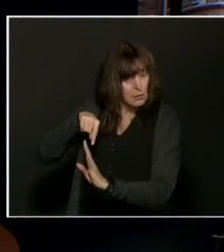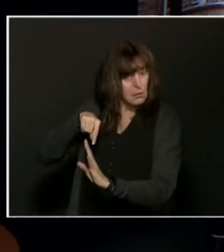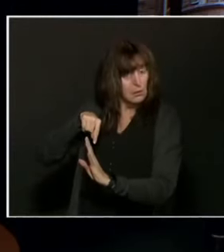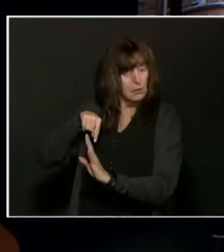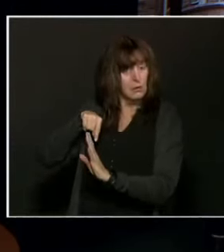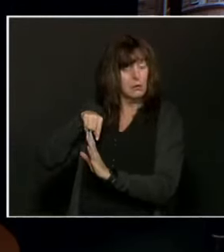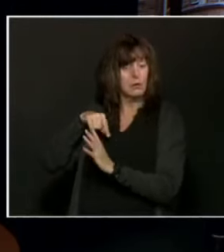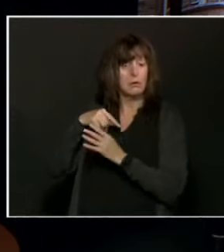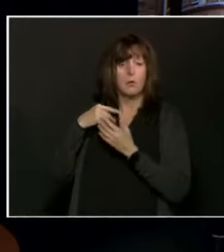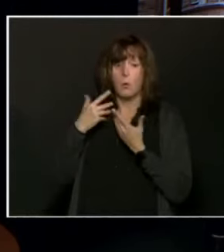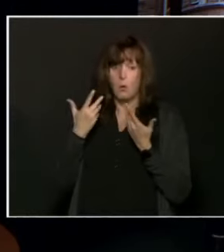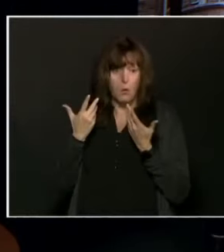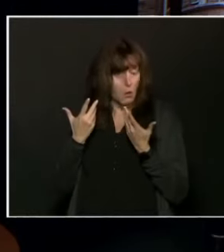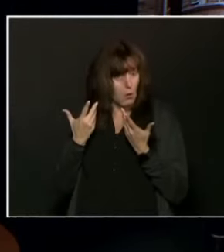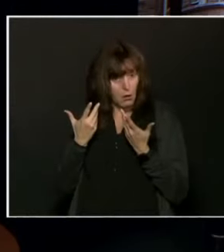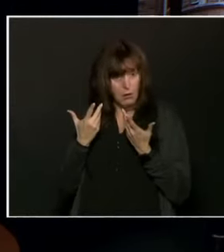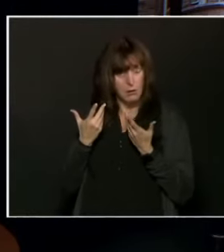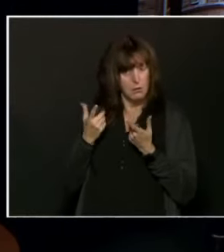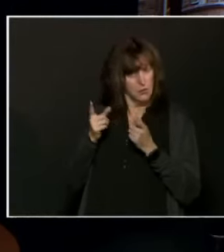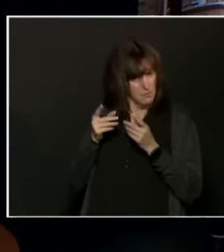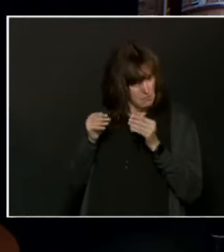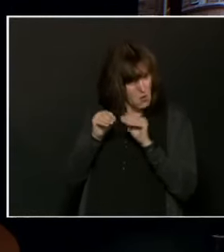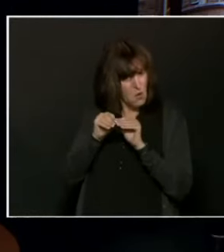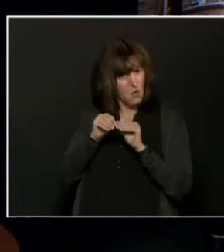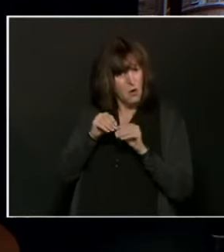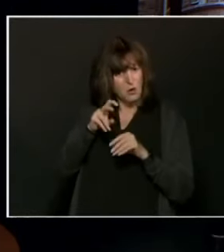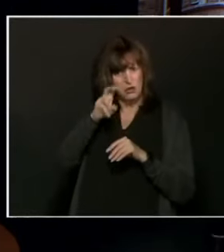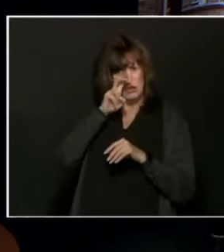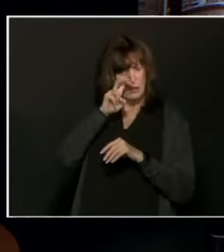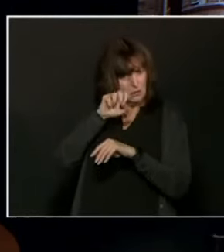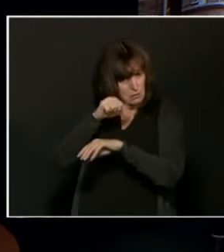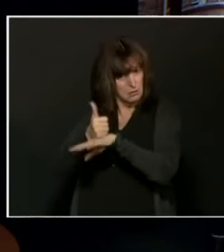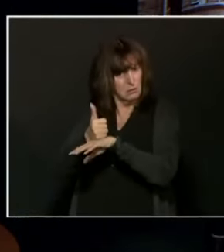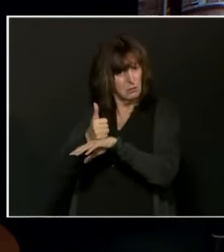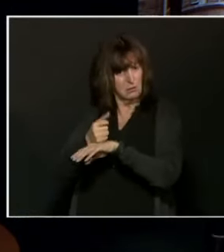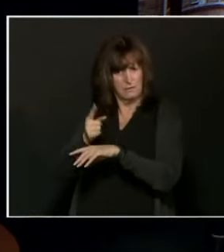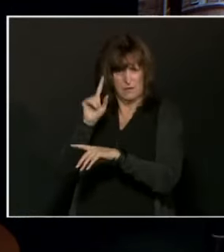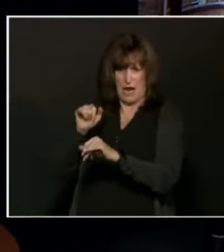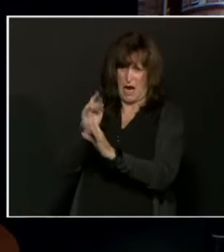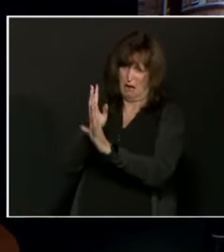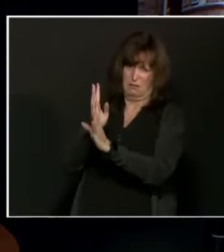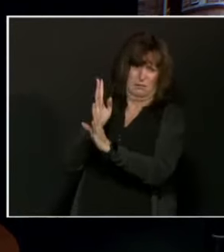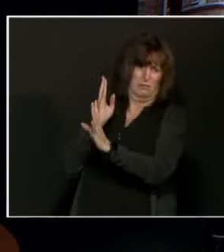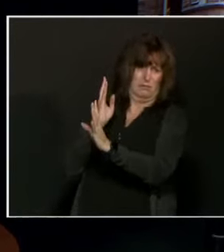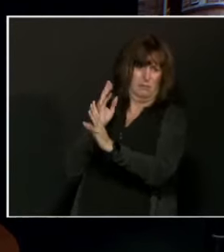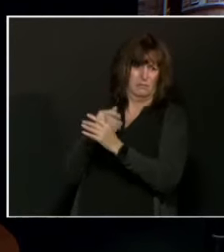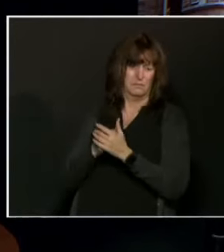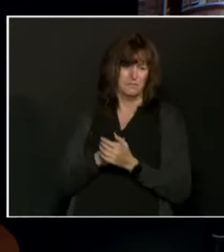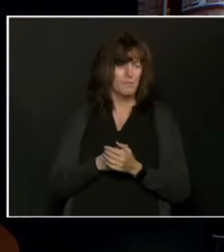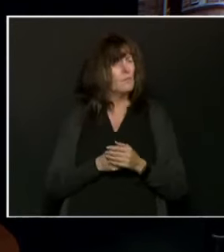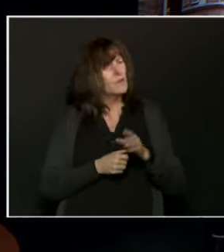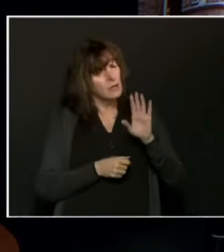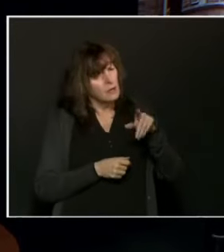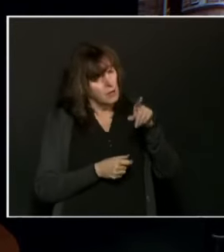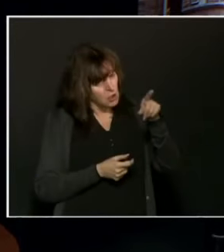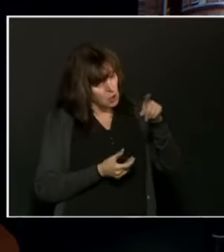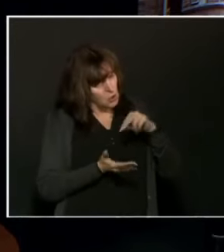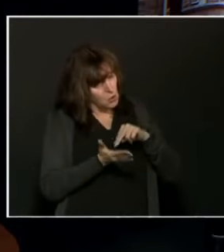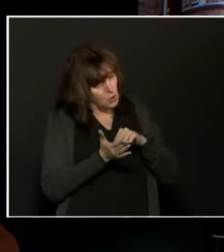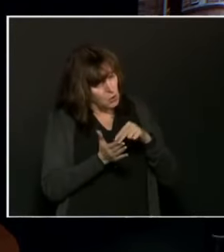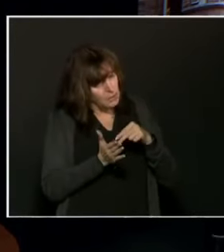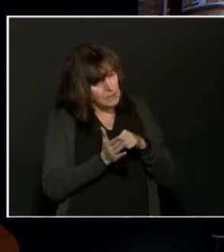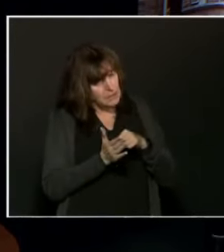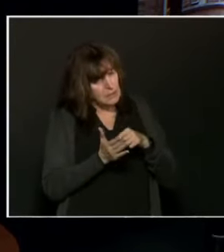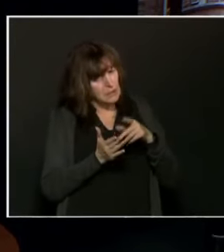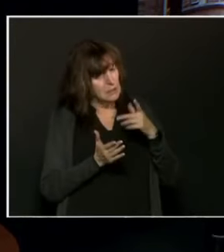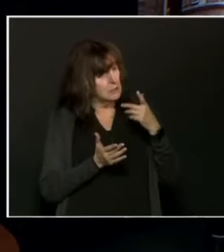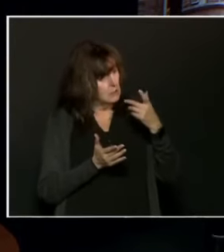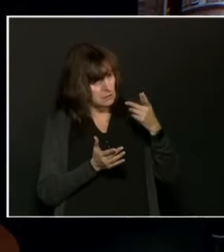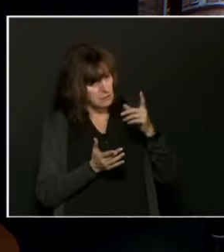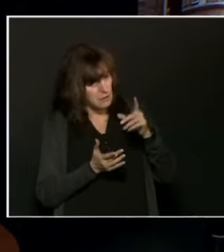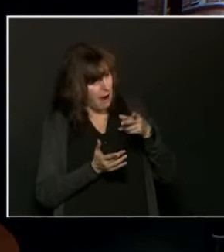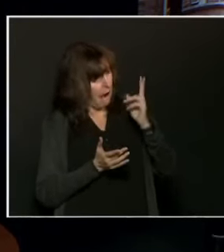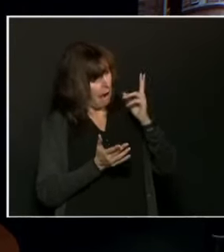WARRANTED IN TERMS OF THOSE